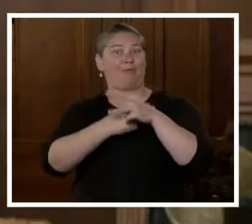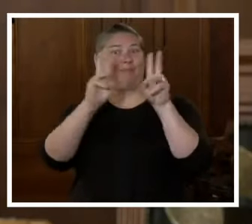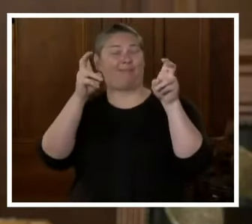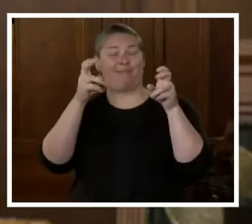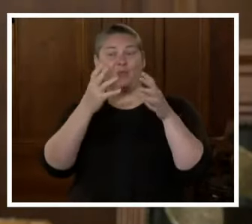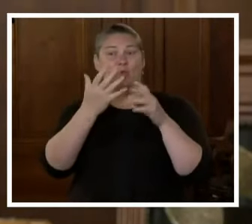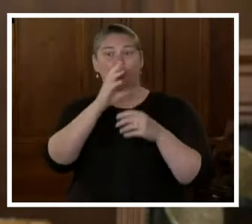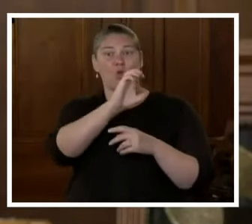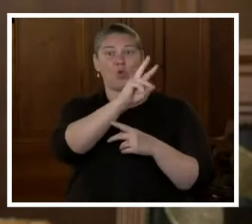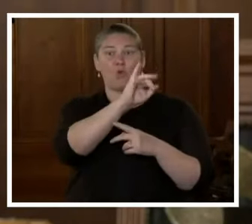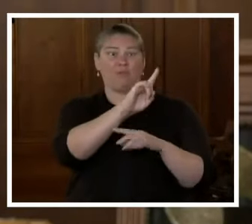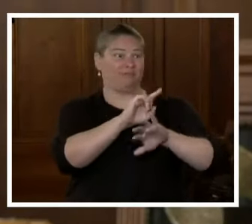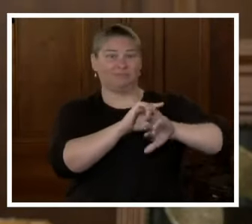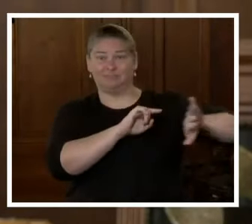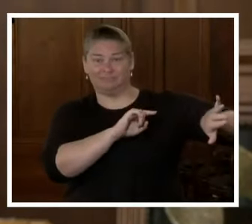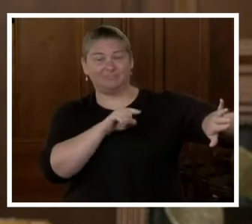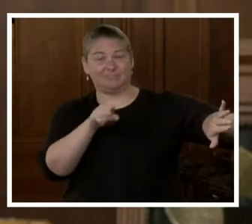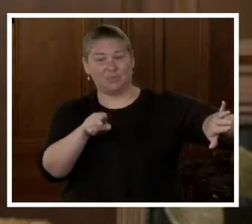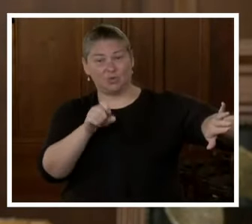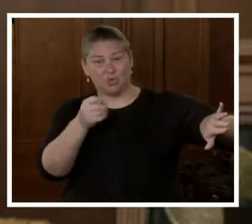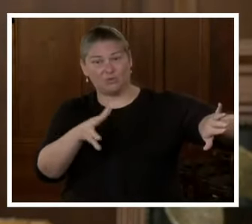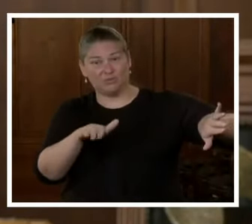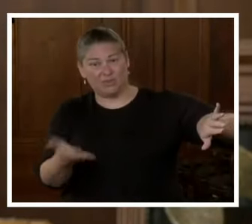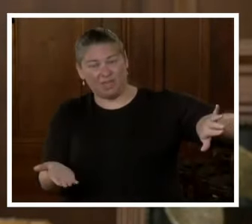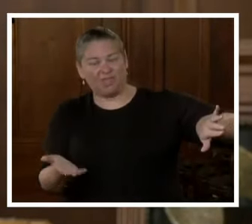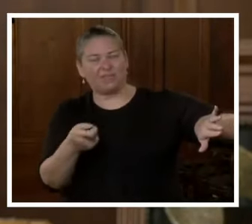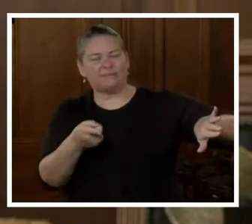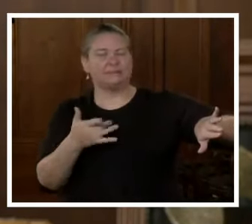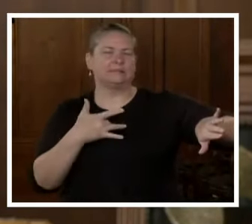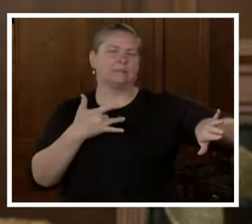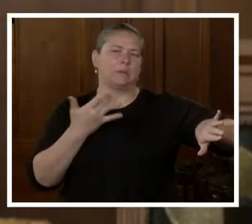WORRISOME BECAUSE THAT DOES